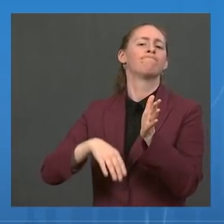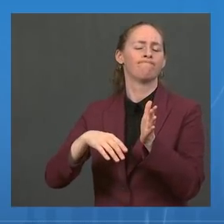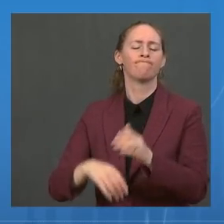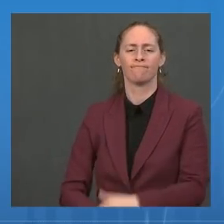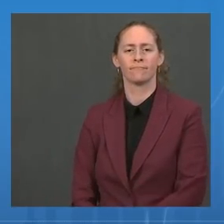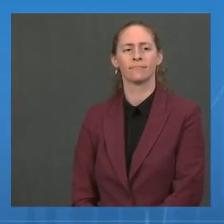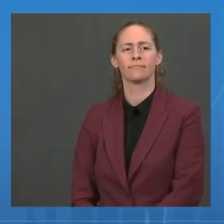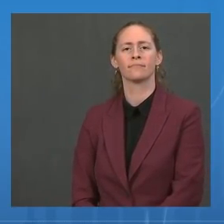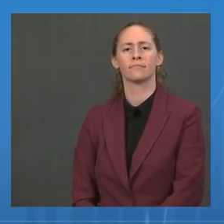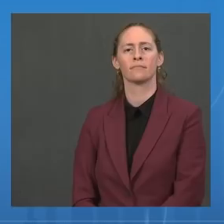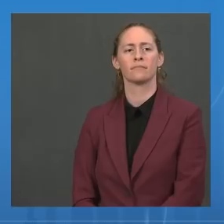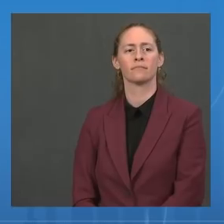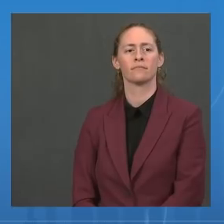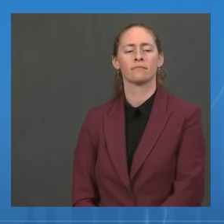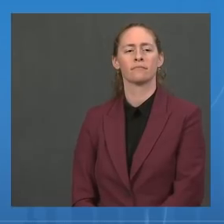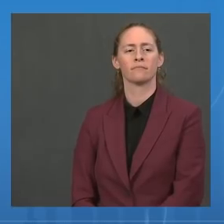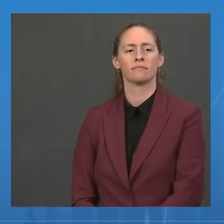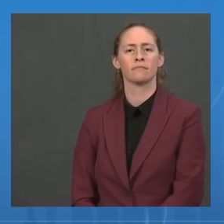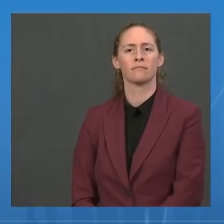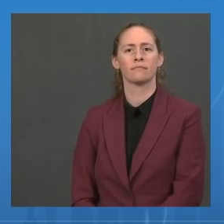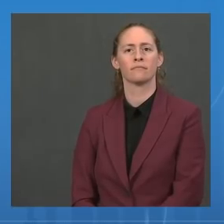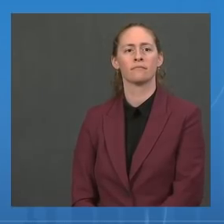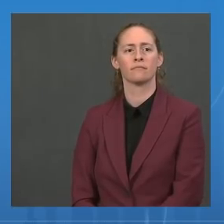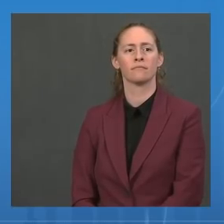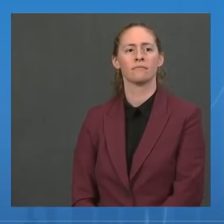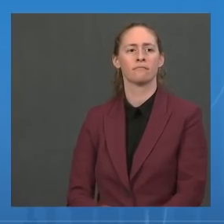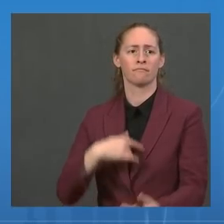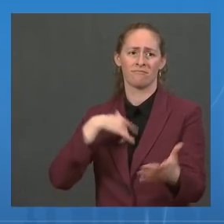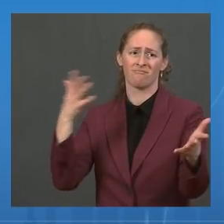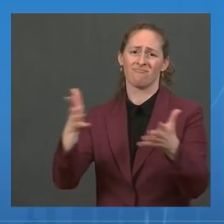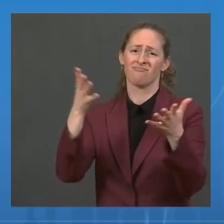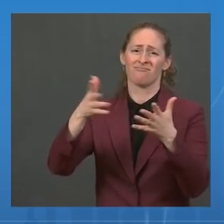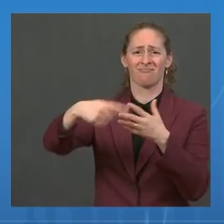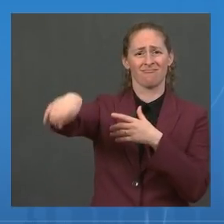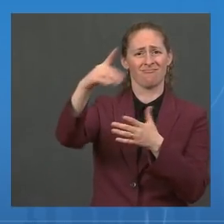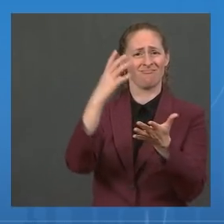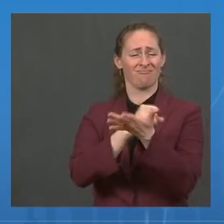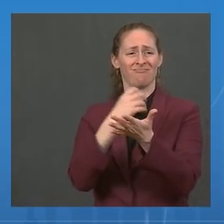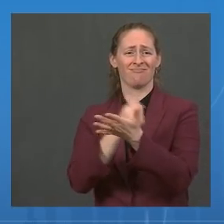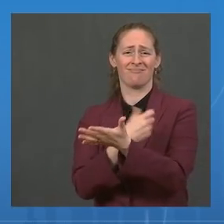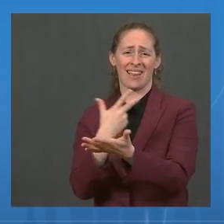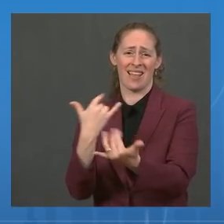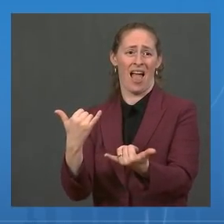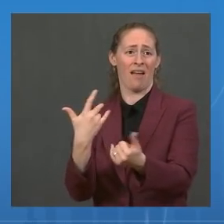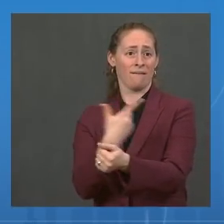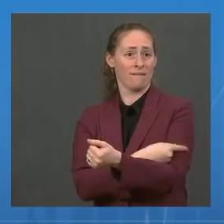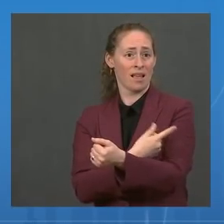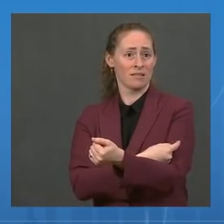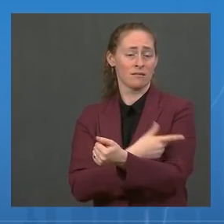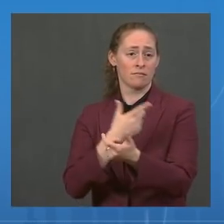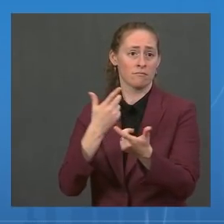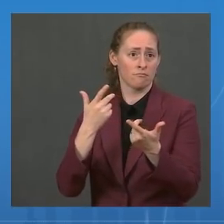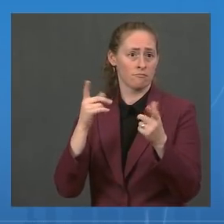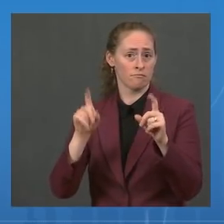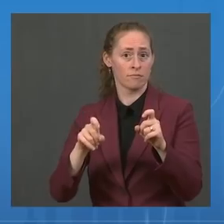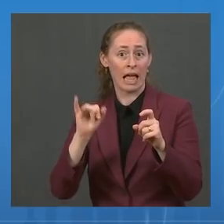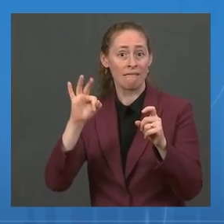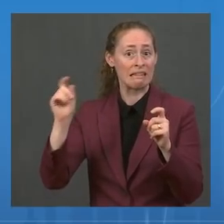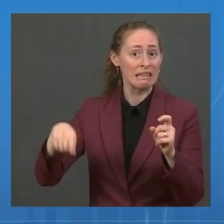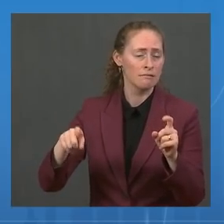And we certainly encourage all Americans to get vaccinated, and when they need to get tested, to get tested. Dr. Walensky.